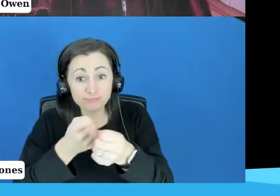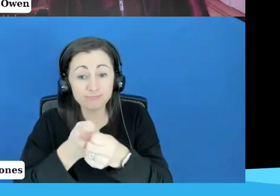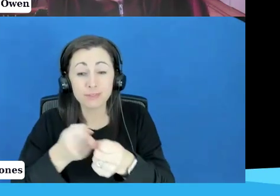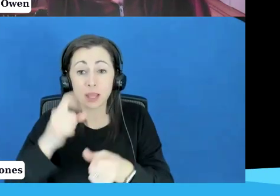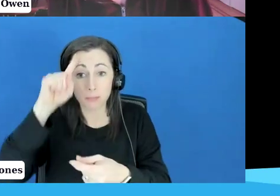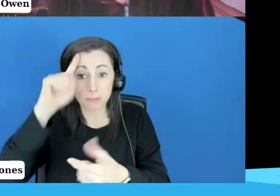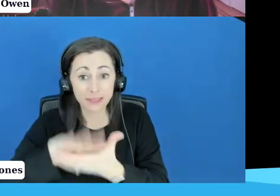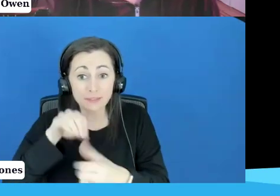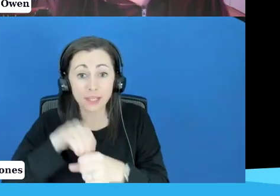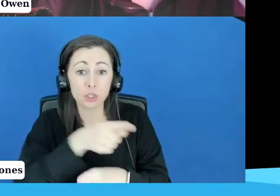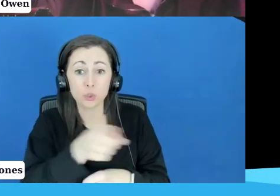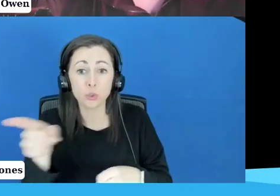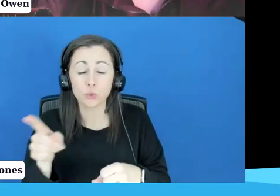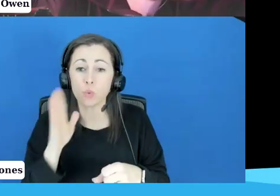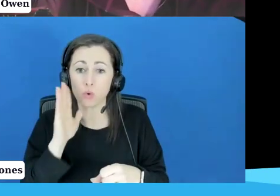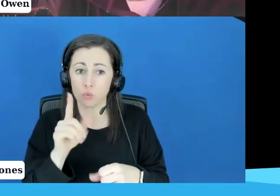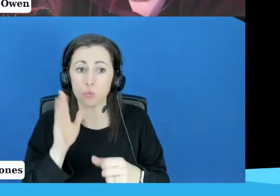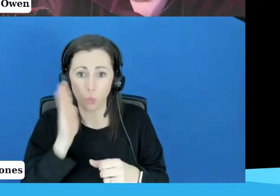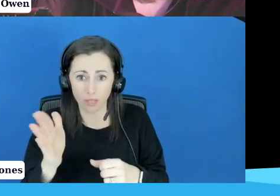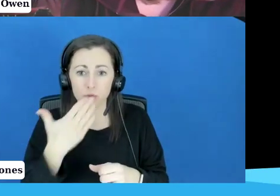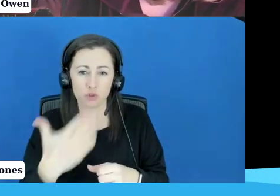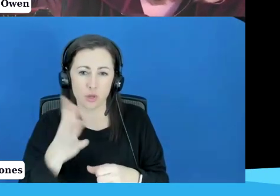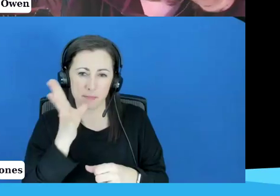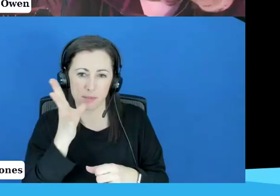With that said, let me share with you some of the practical things